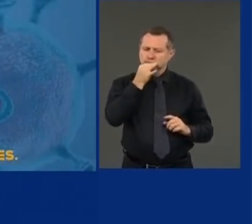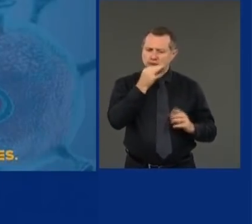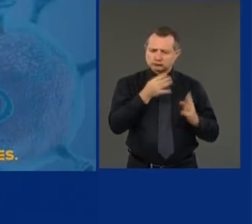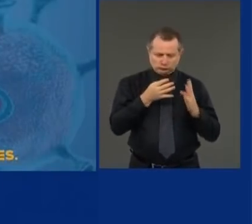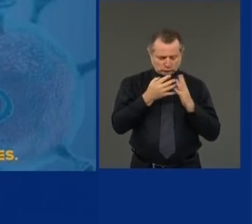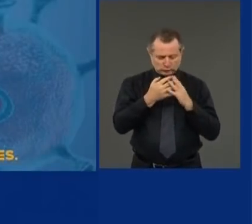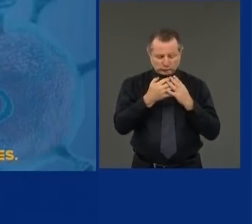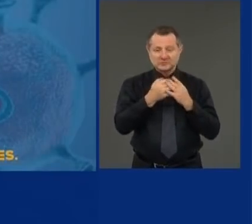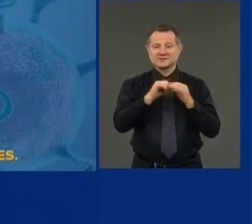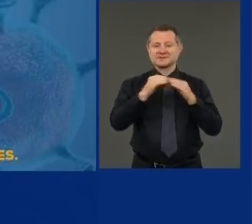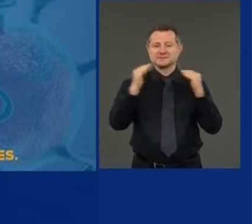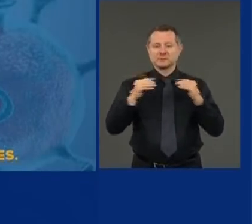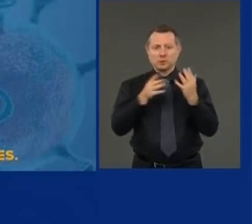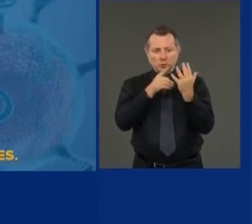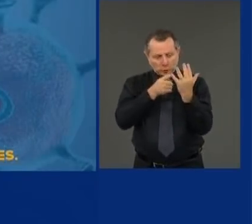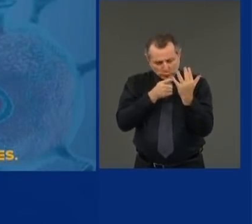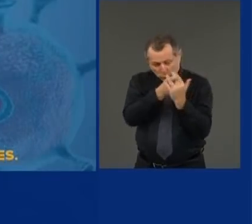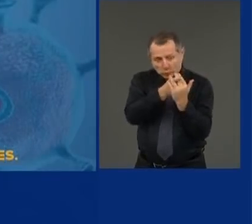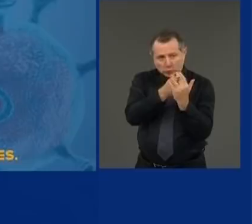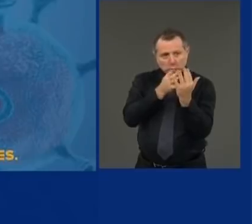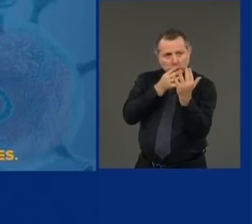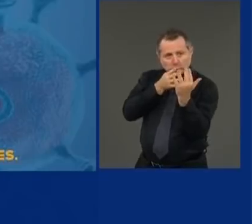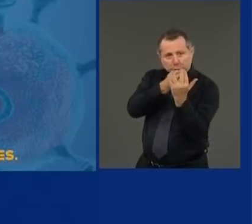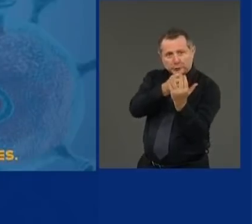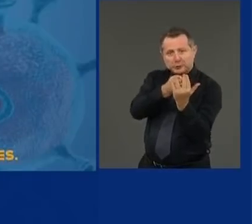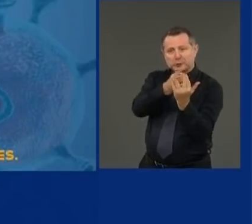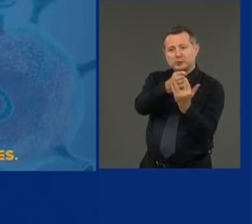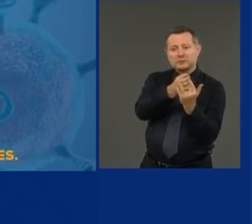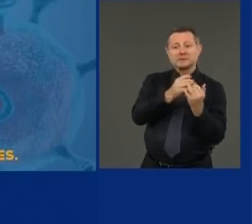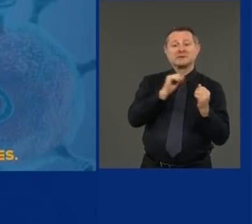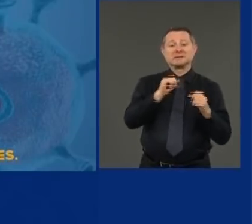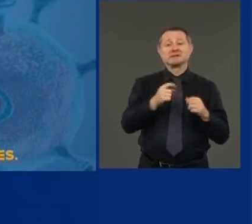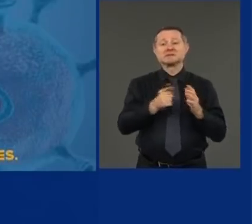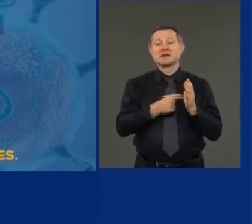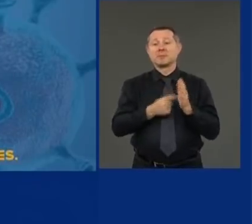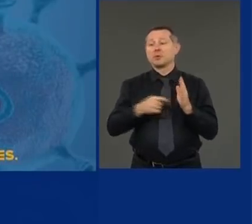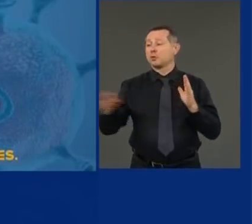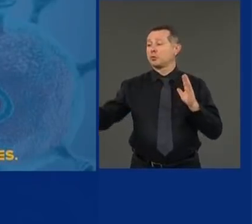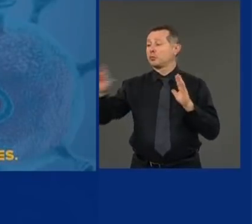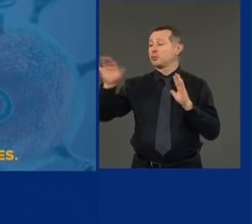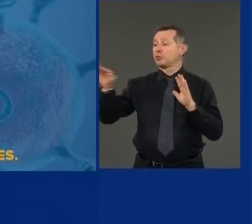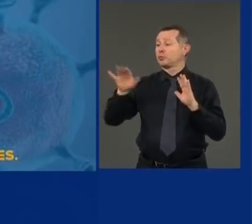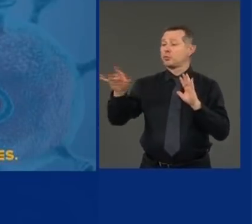RECIRCULATED. WHAT KIND OF FILTRATION CUFF ON